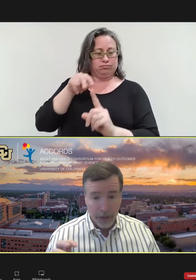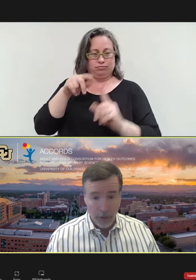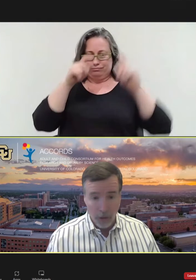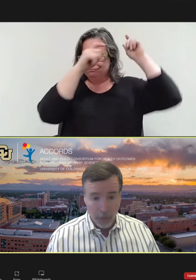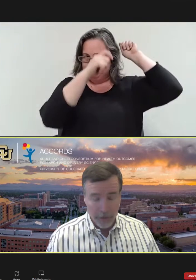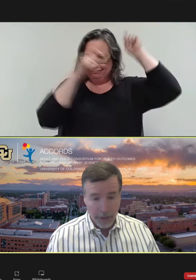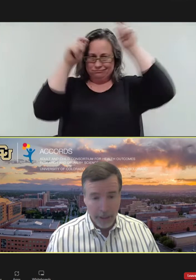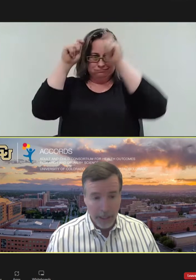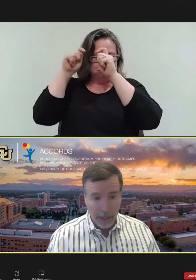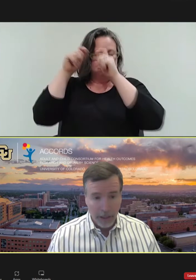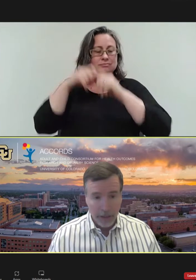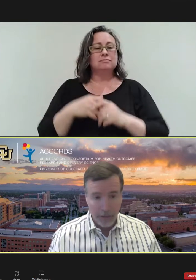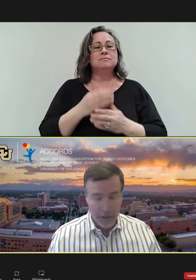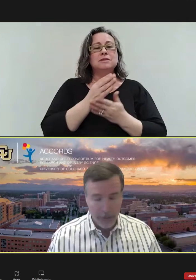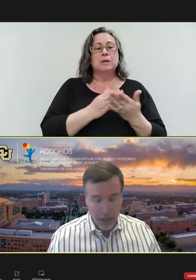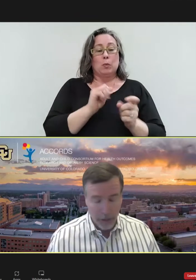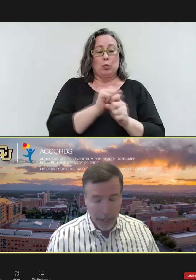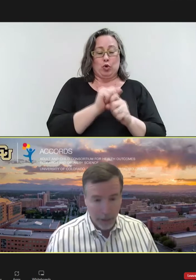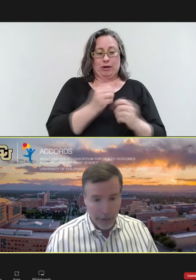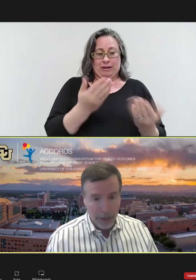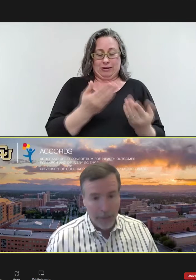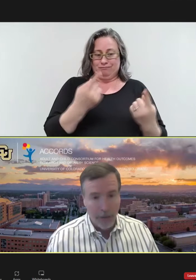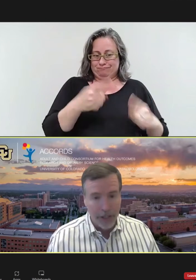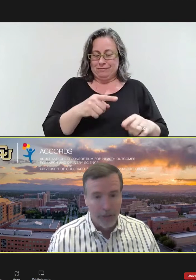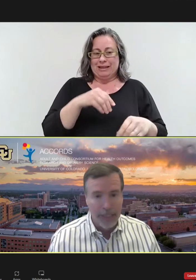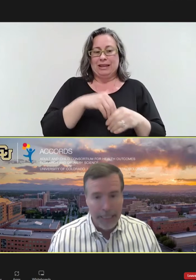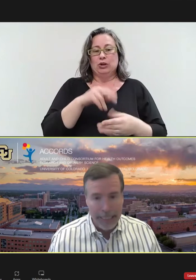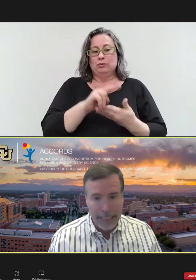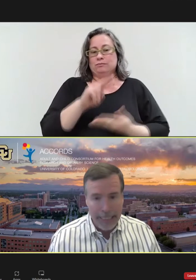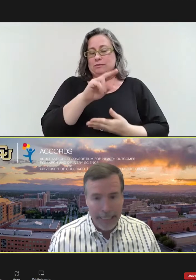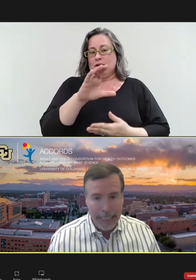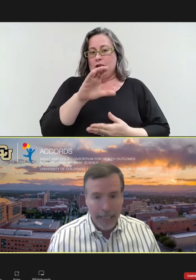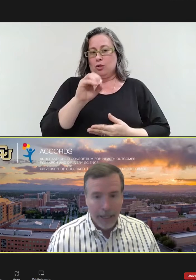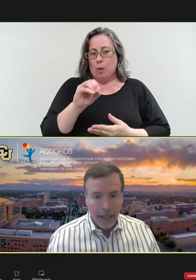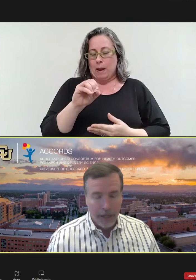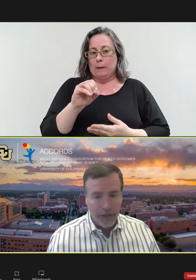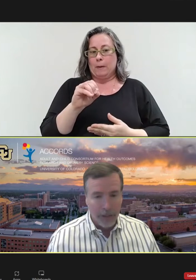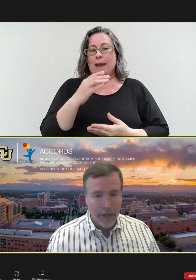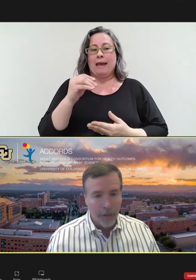of the work we've done here at the University of Colorado in collaboration with CDC on a survey